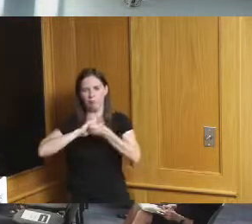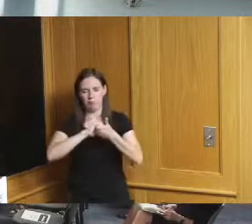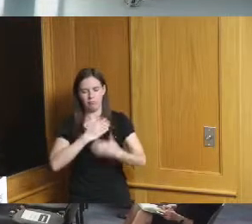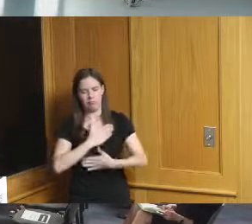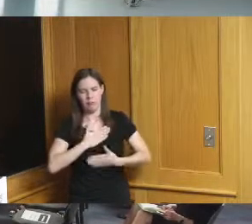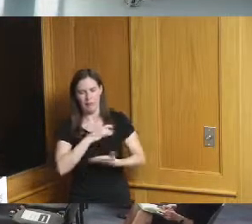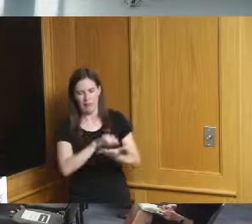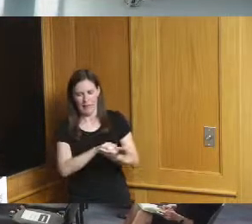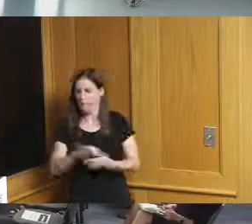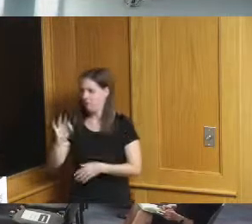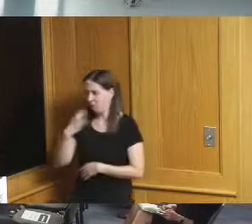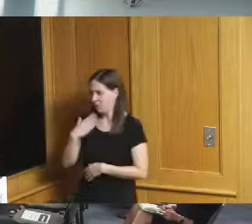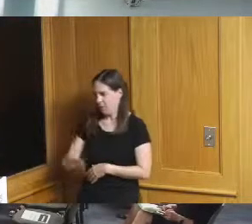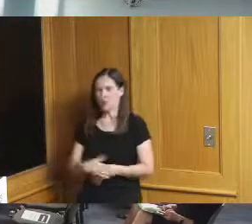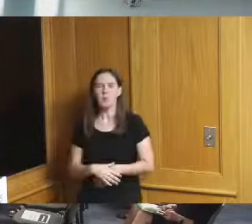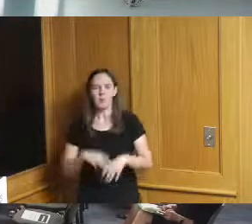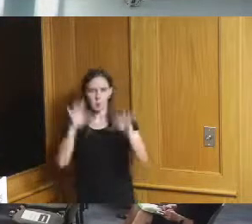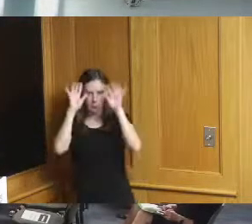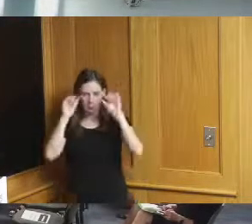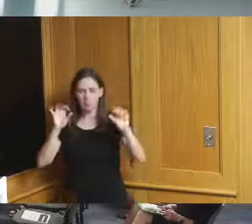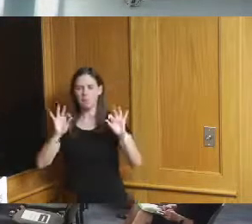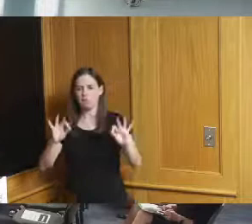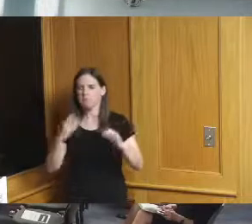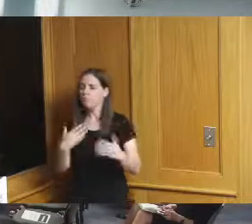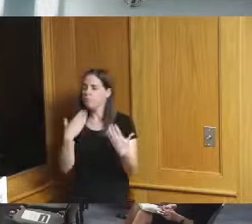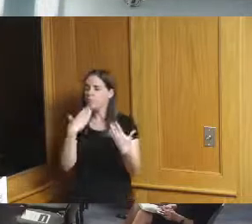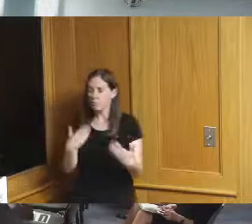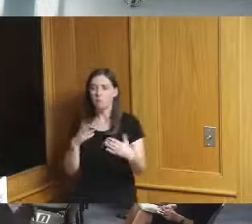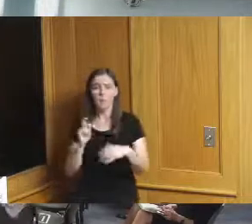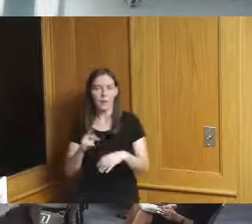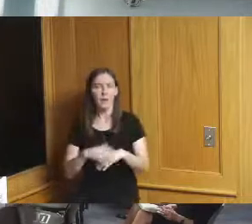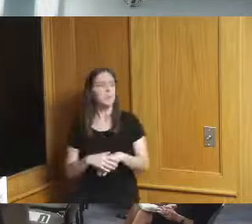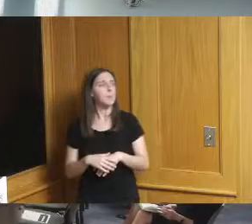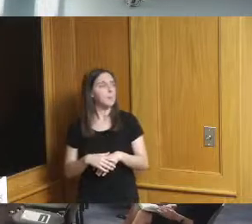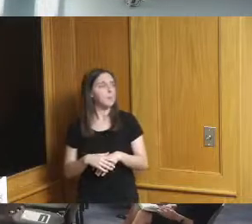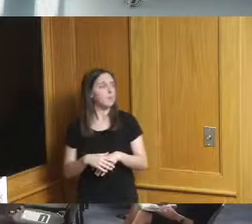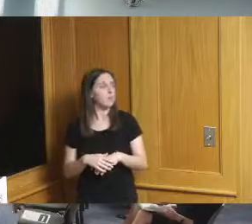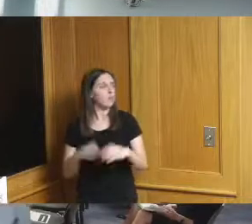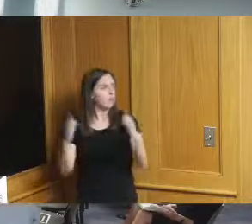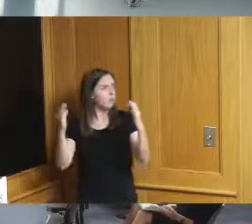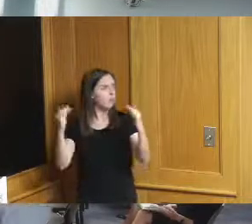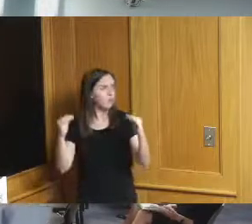thank you our administrator i think going to make a comment don't go anywhere i wanted to just thank